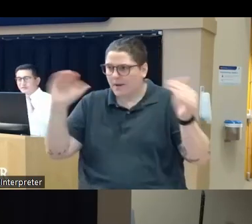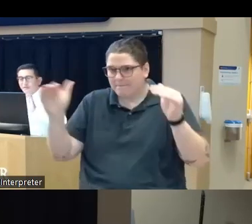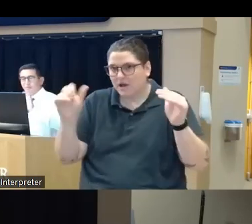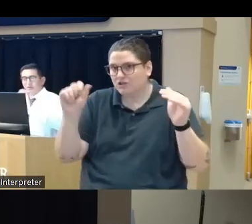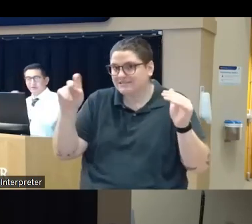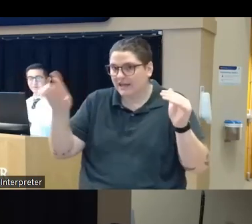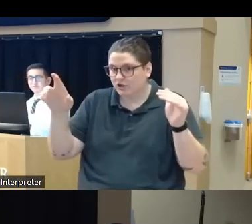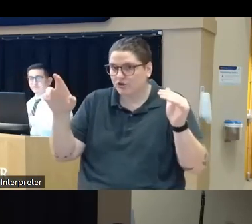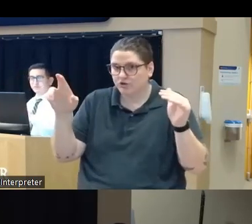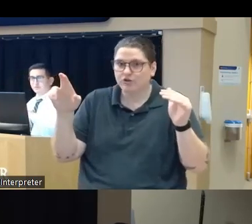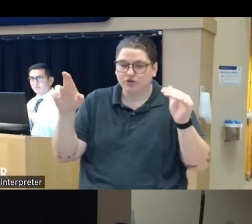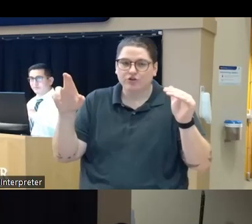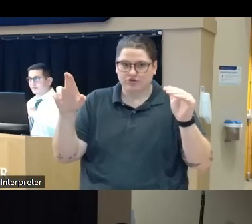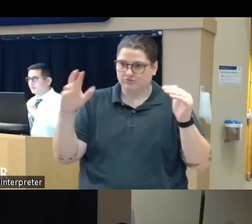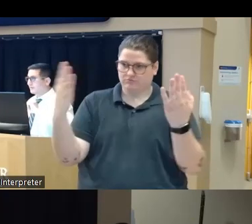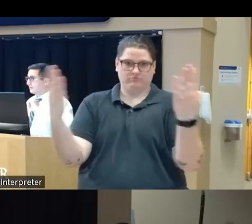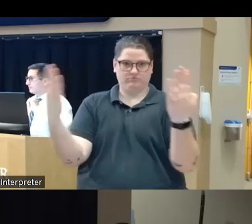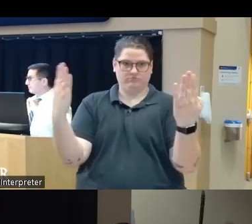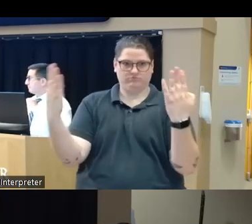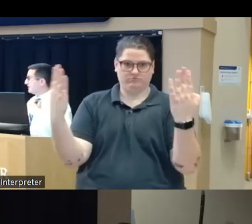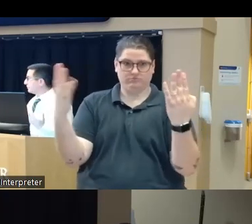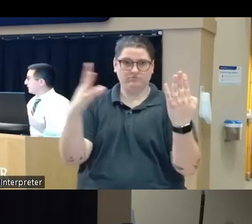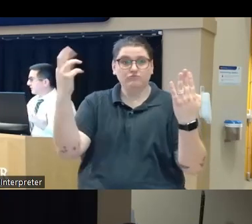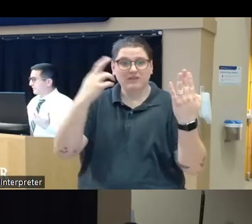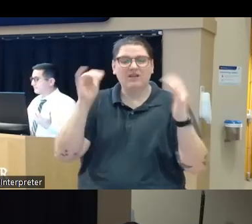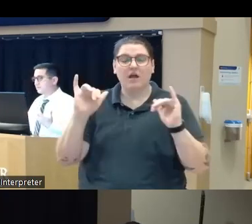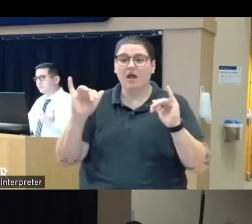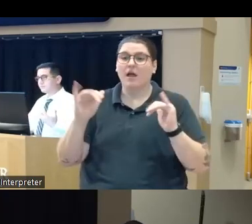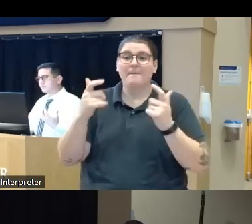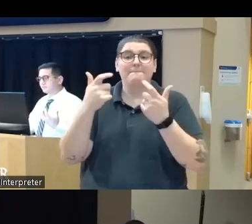looking at them or comparing them to each other we find that the major layer that gets study which is